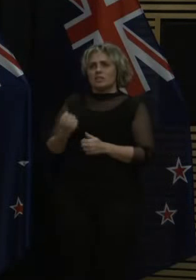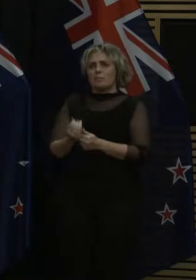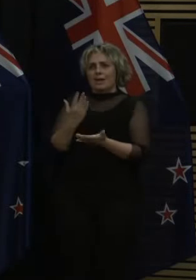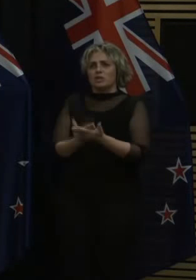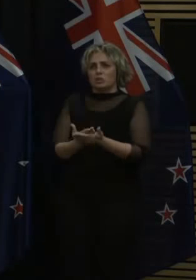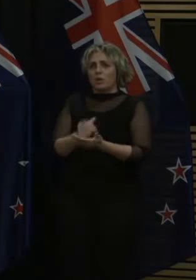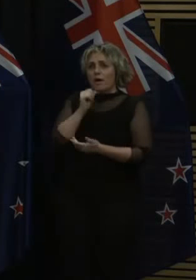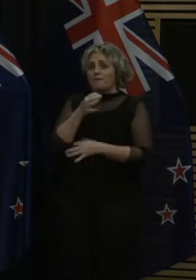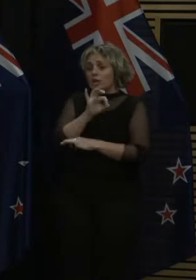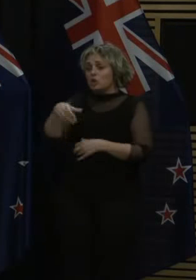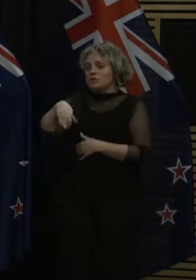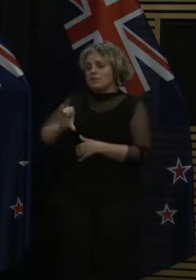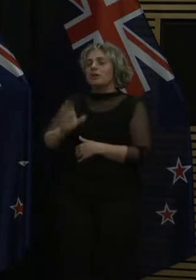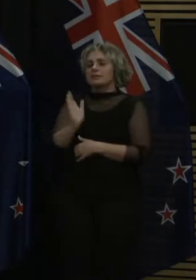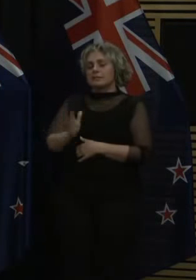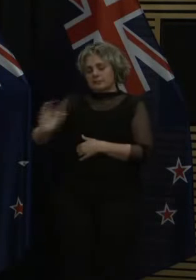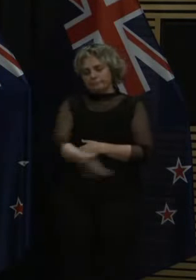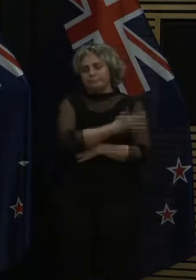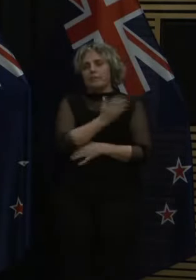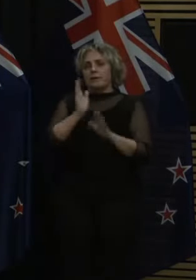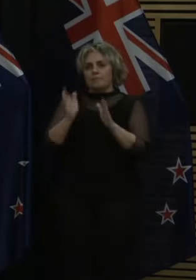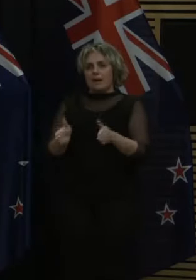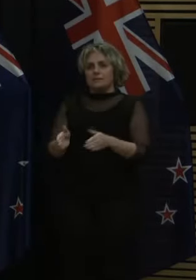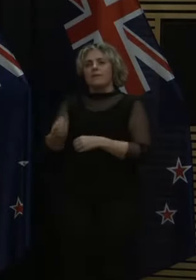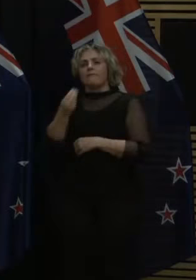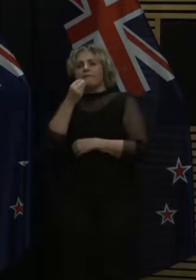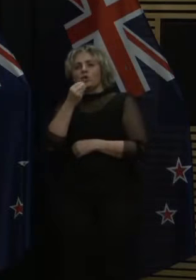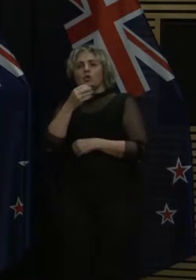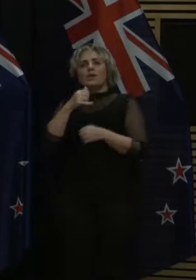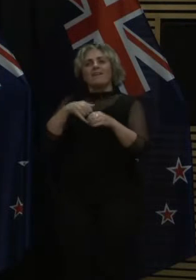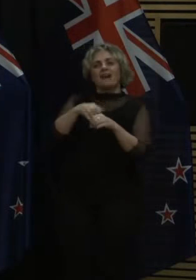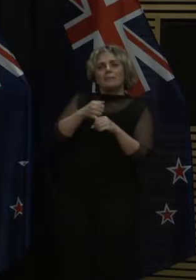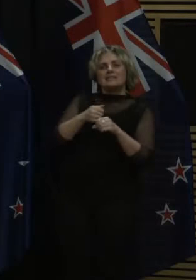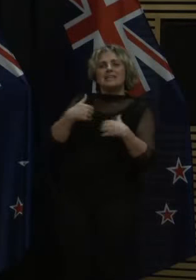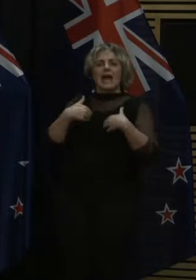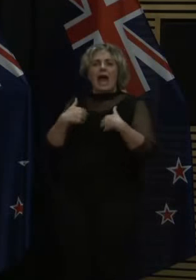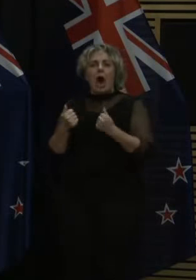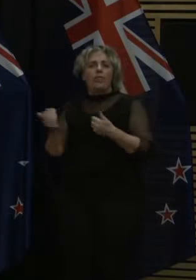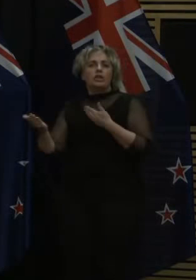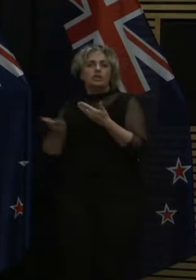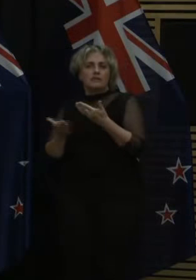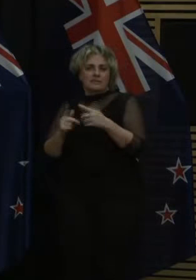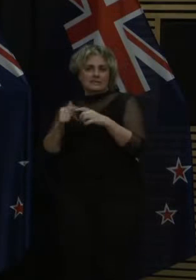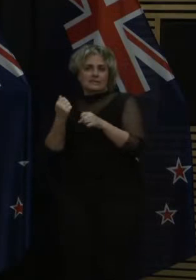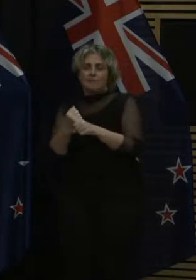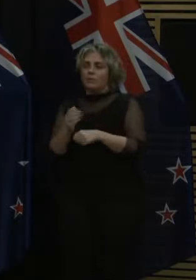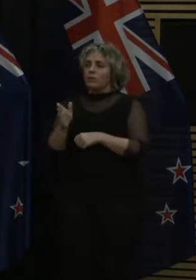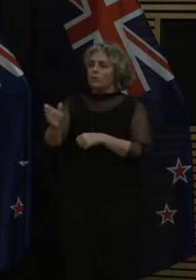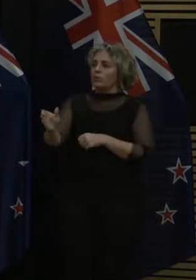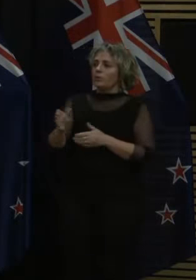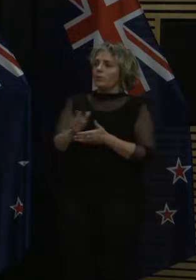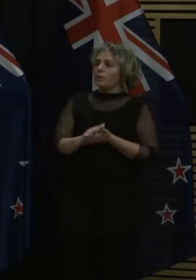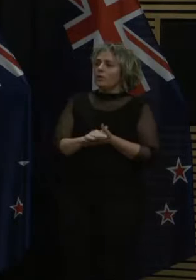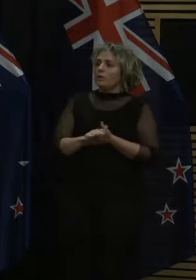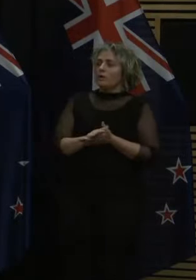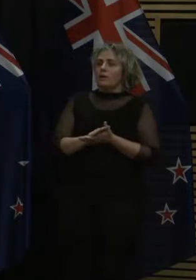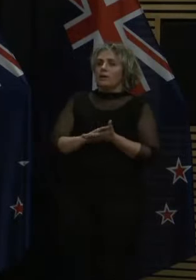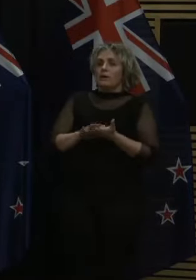cannot use it, some areas we